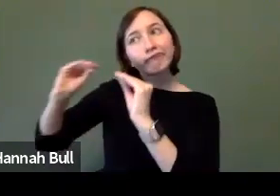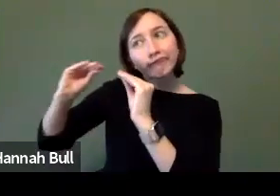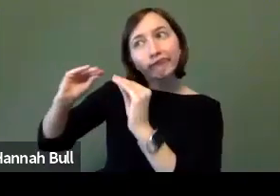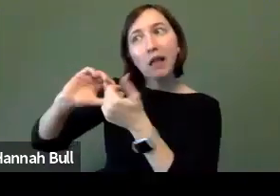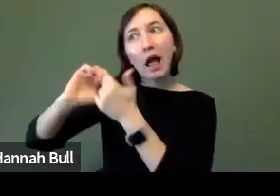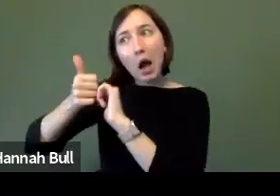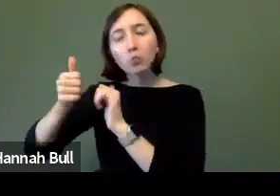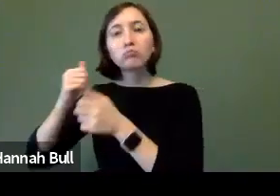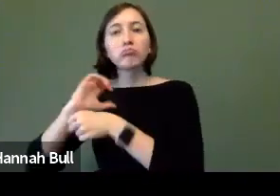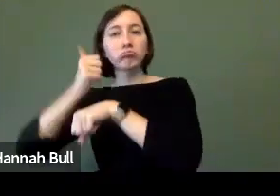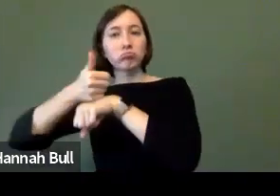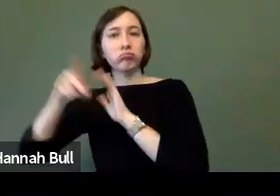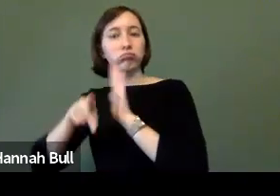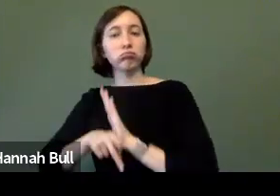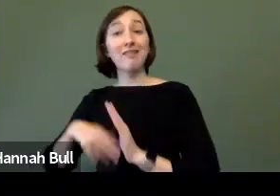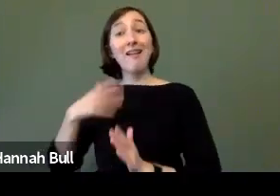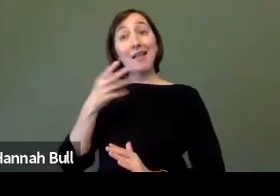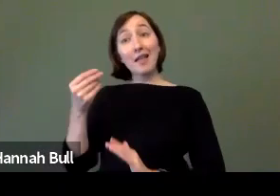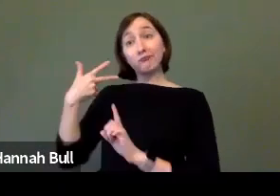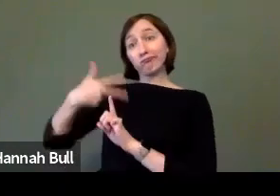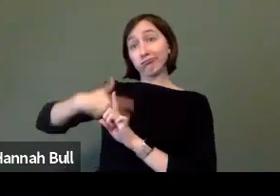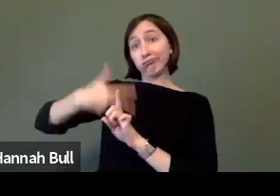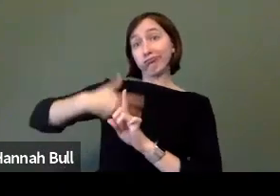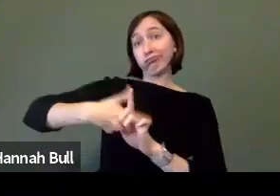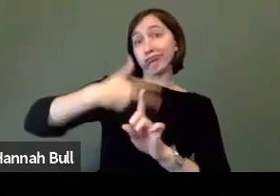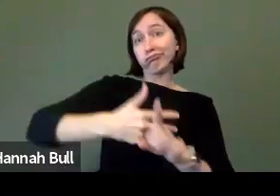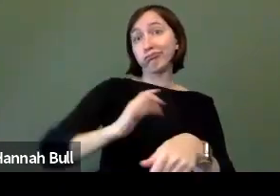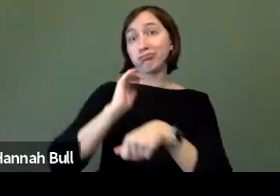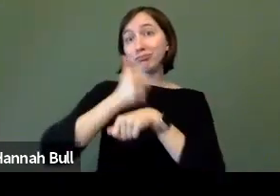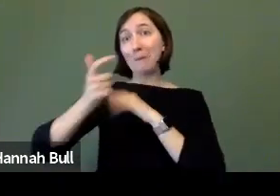through quarterly magazine and newsletter and other publications